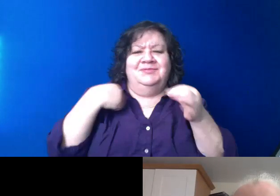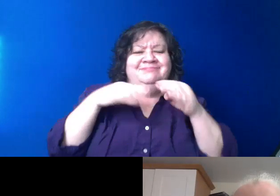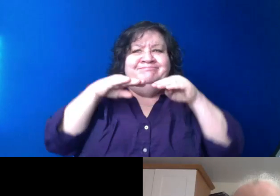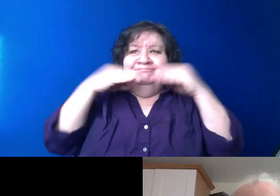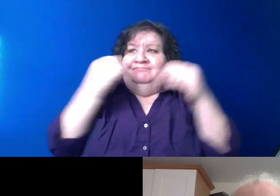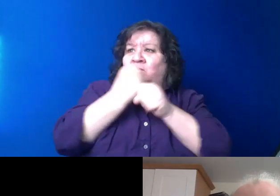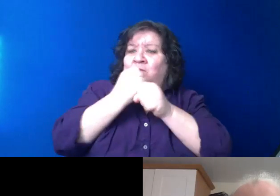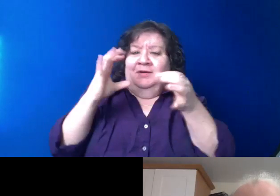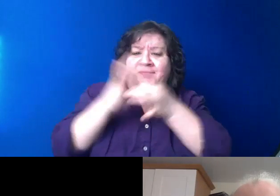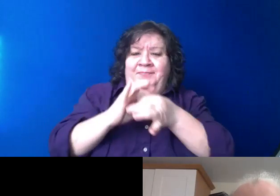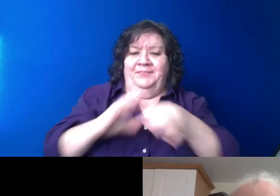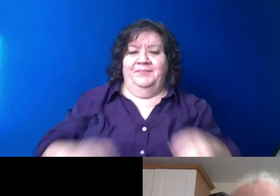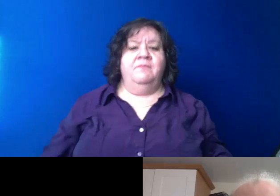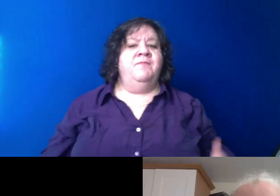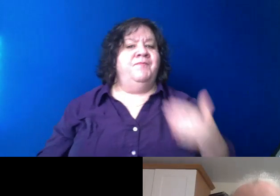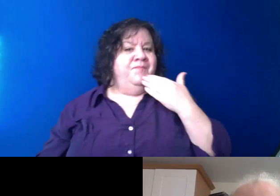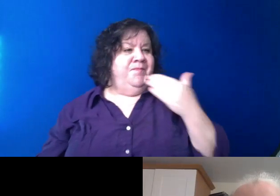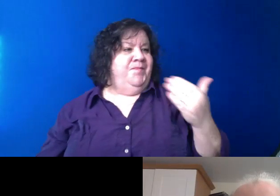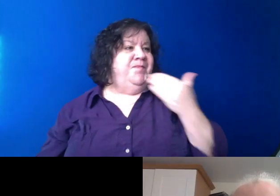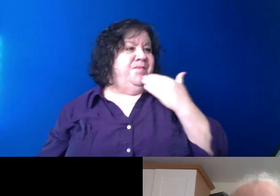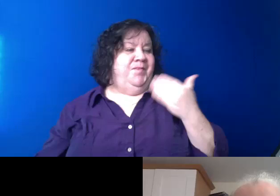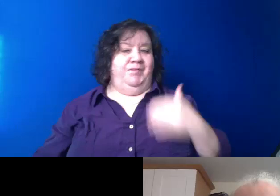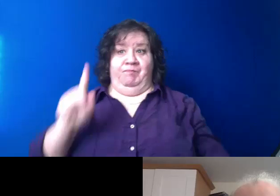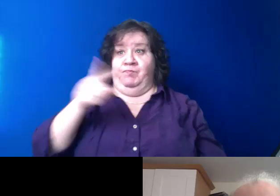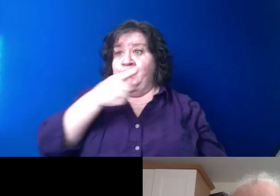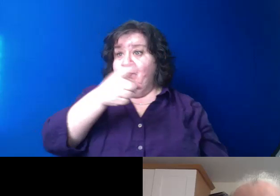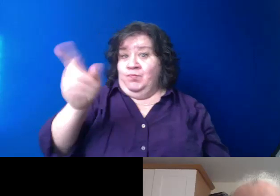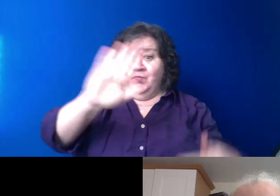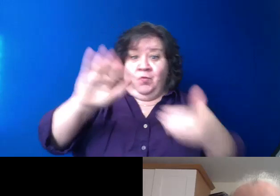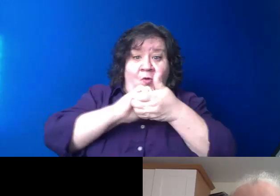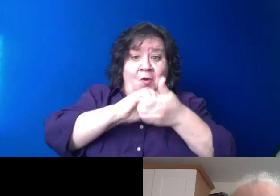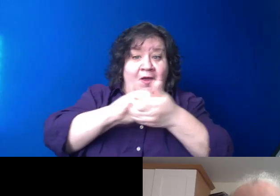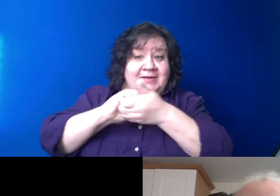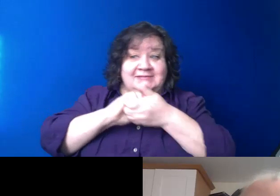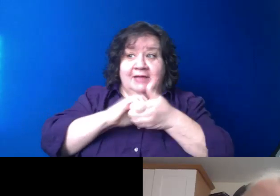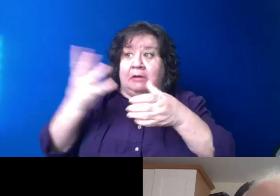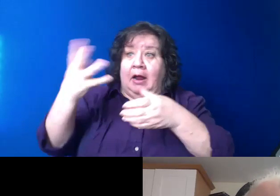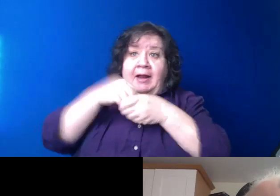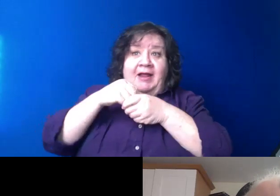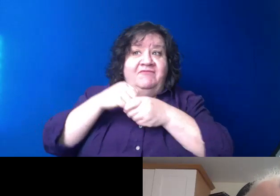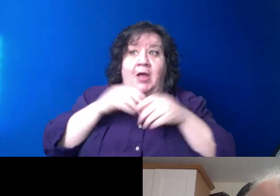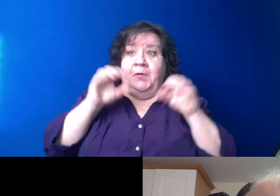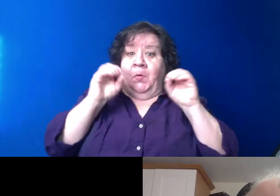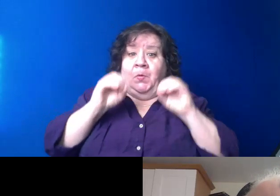action and you're interested please get in touch with mary with myself and be we will be happy to